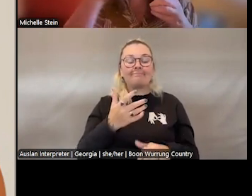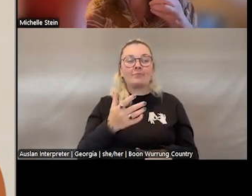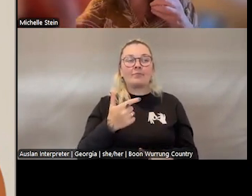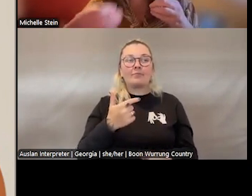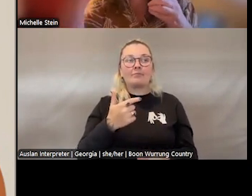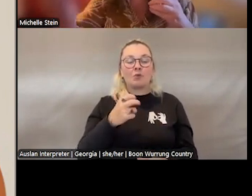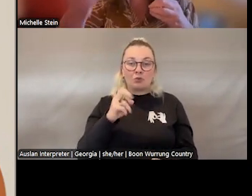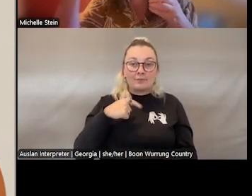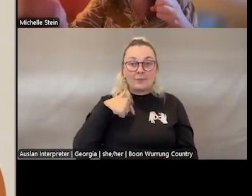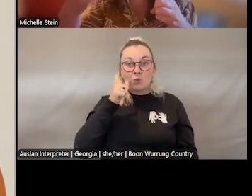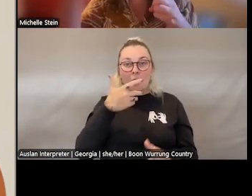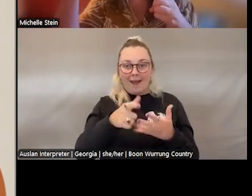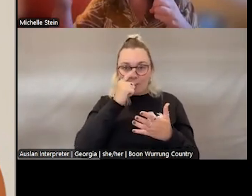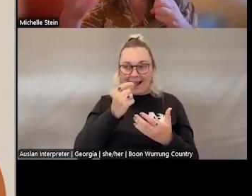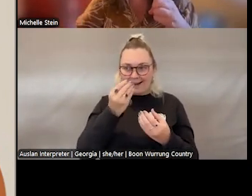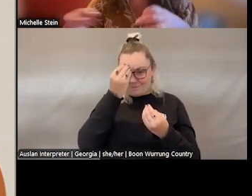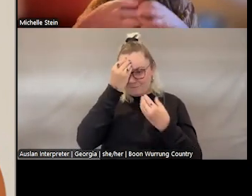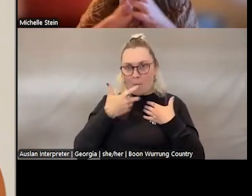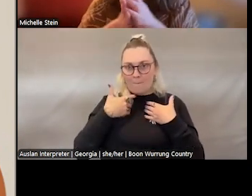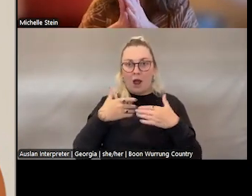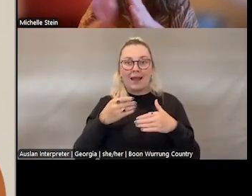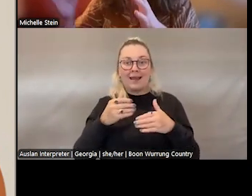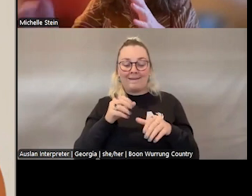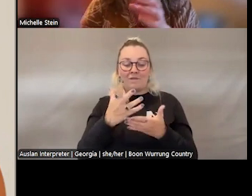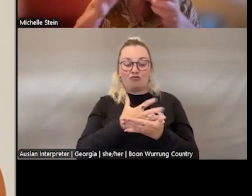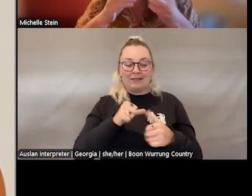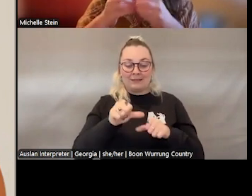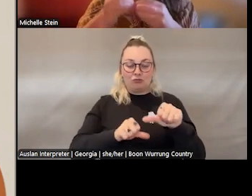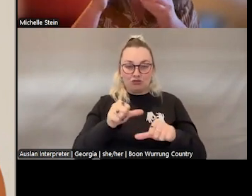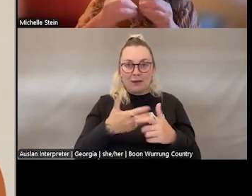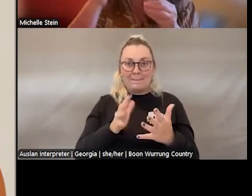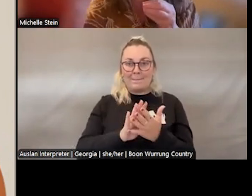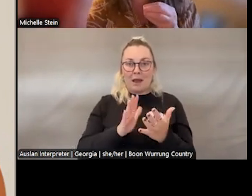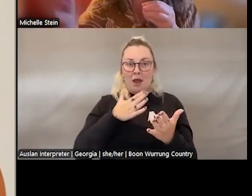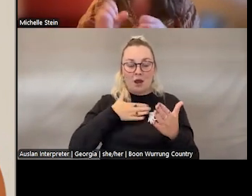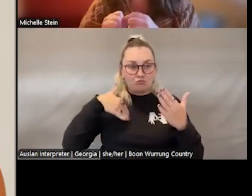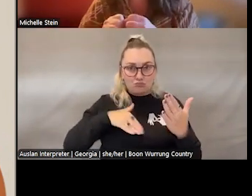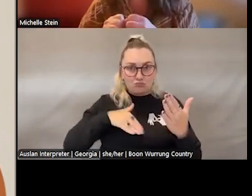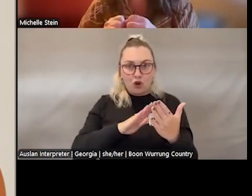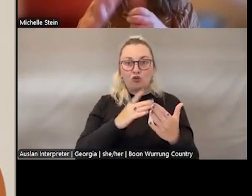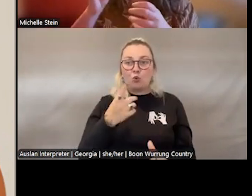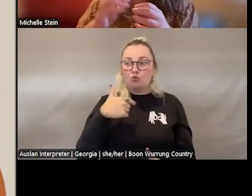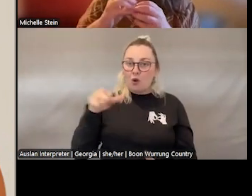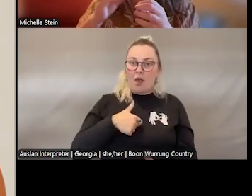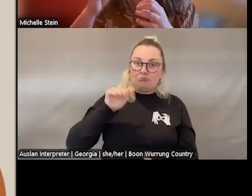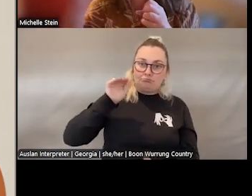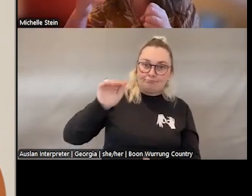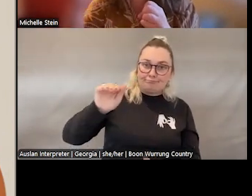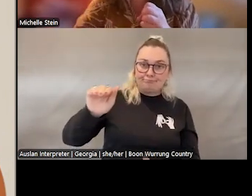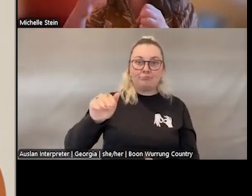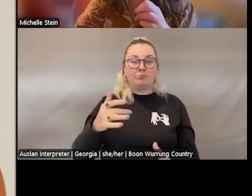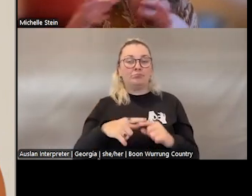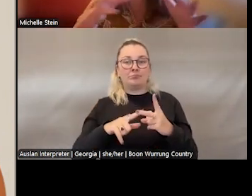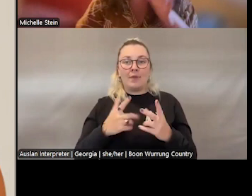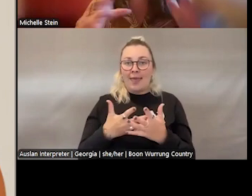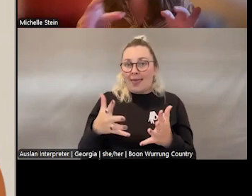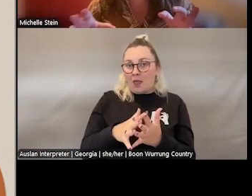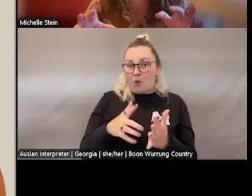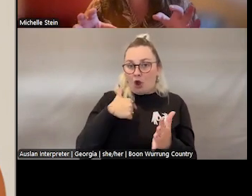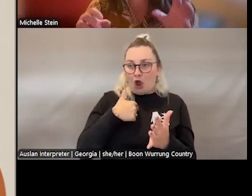that canon for my fundraising strategy going forward. Who do I reach out! How do I cement my